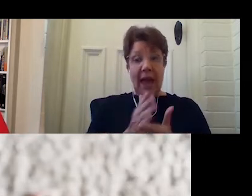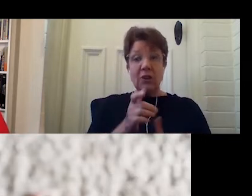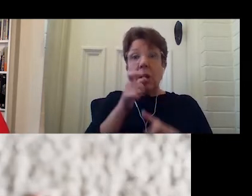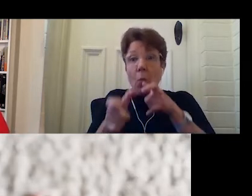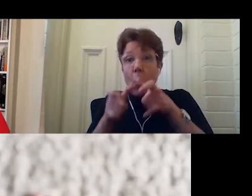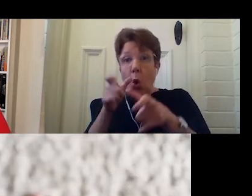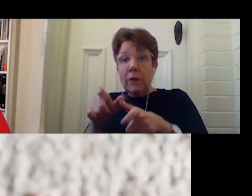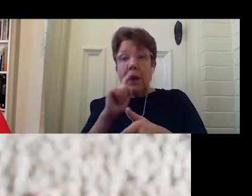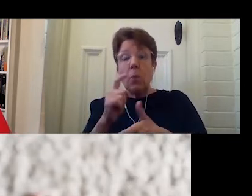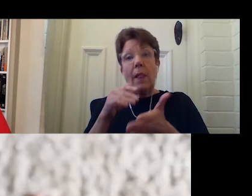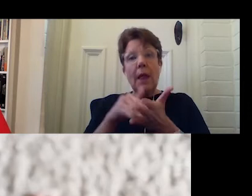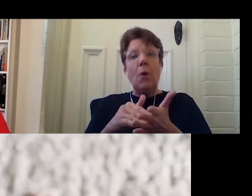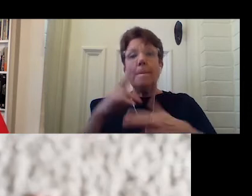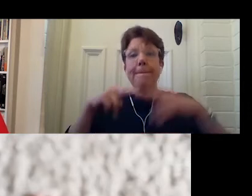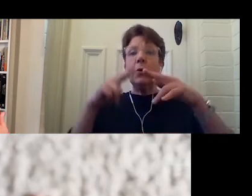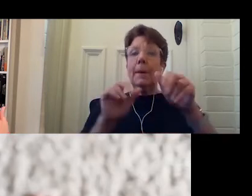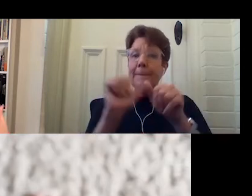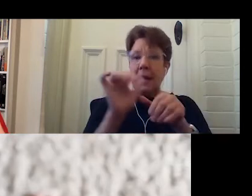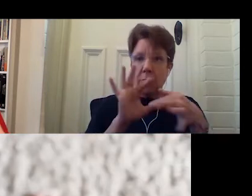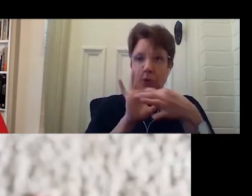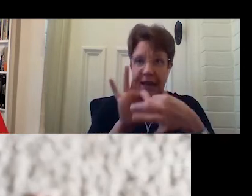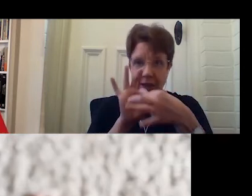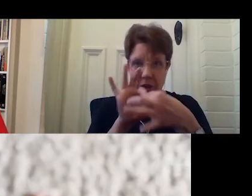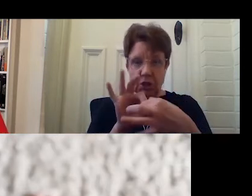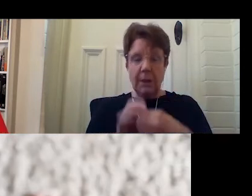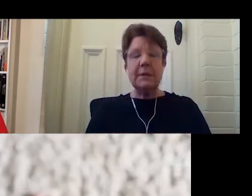to help you build more effective relationships an apply that same